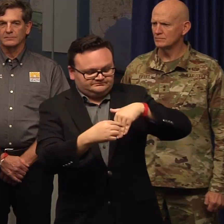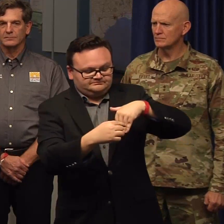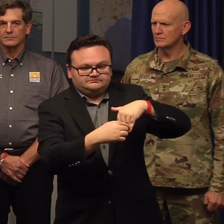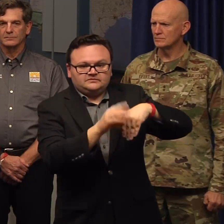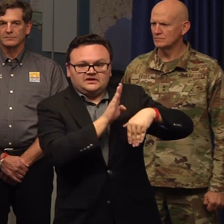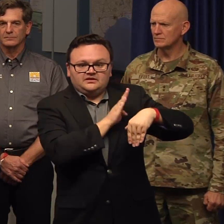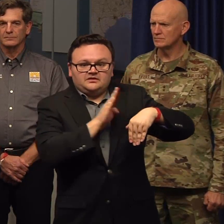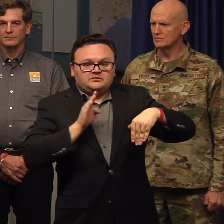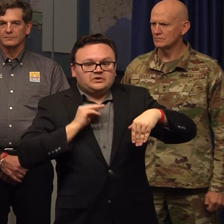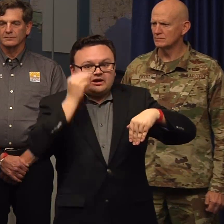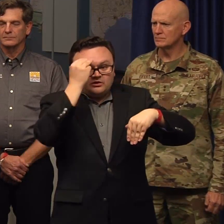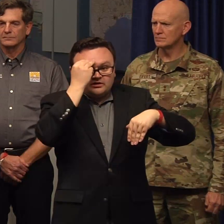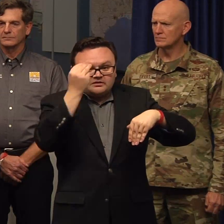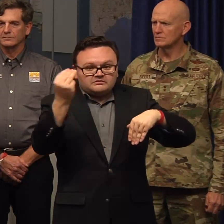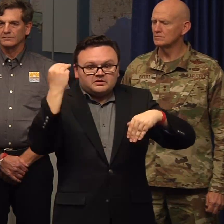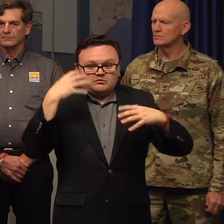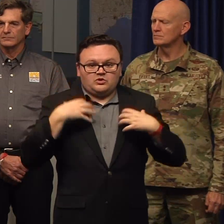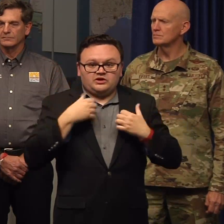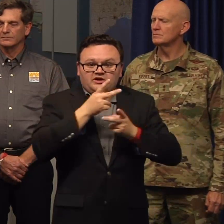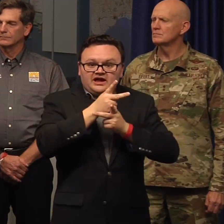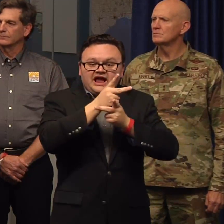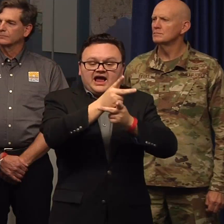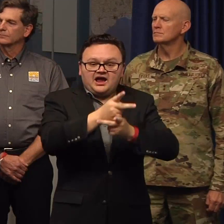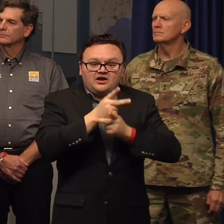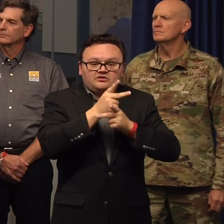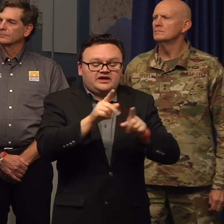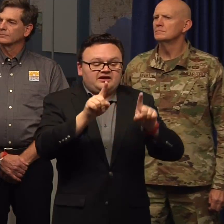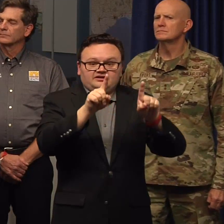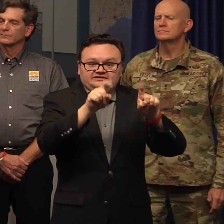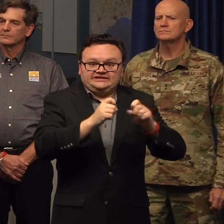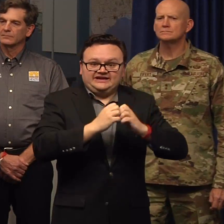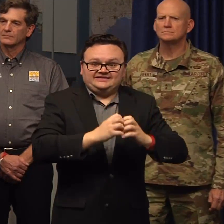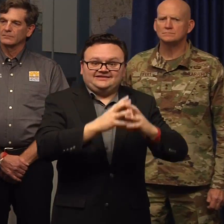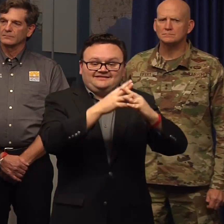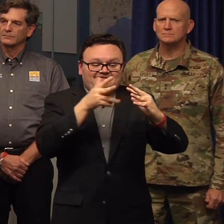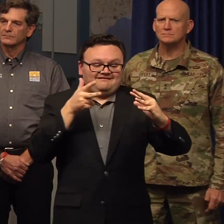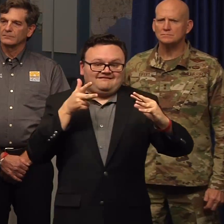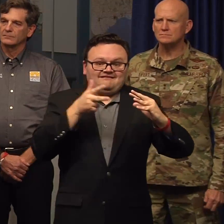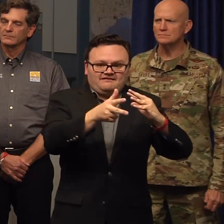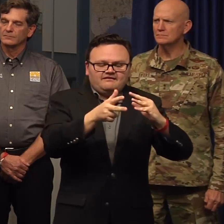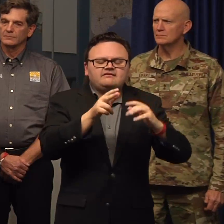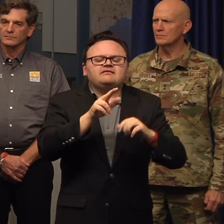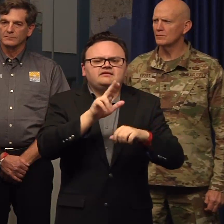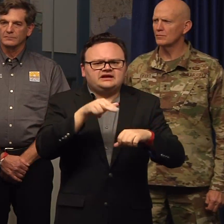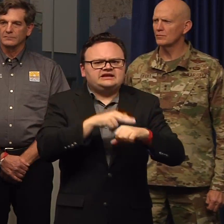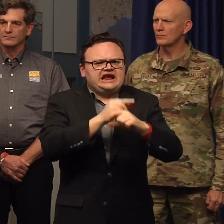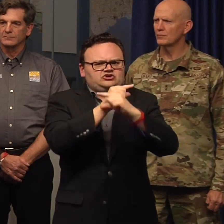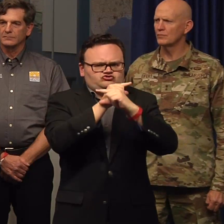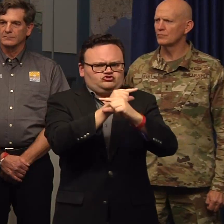WE ARE ON A NATIONAL GUARD IS COMPLETING THE SETUP OF OUR